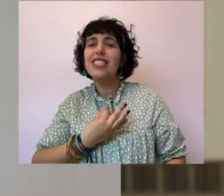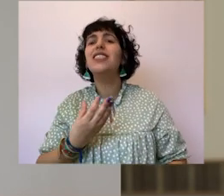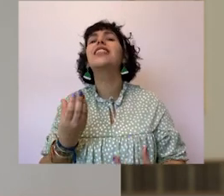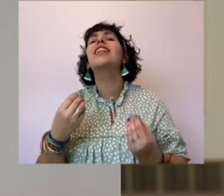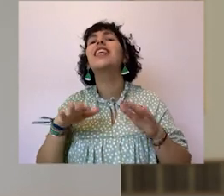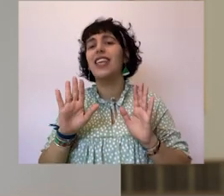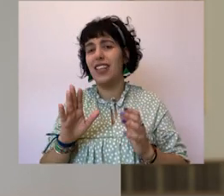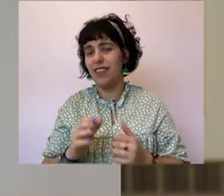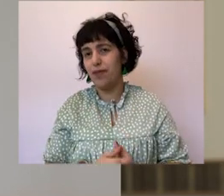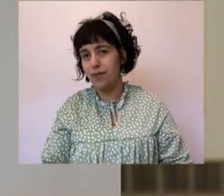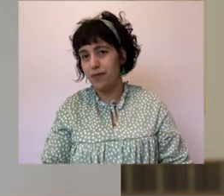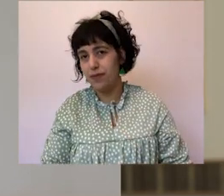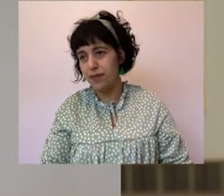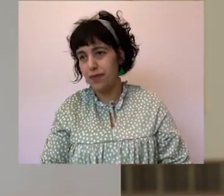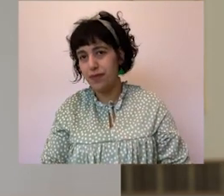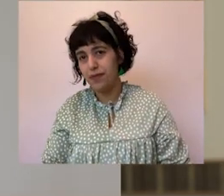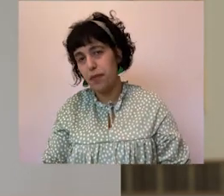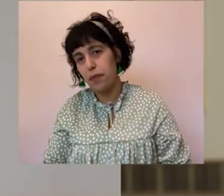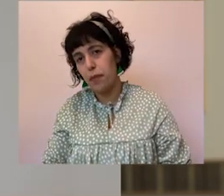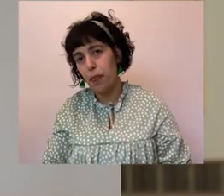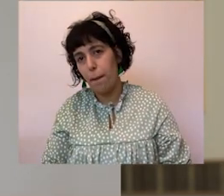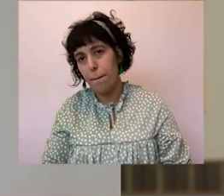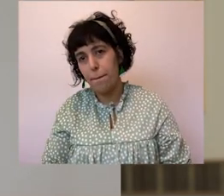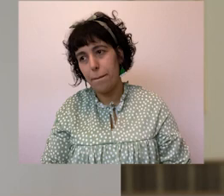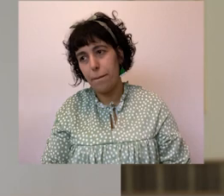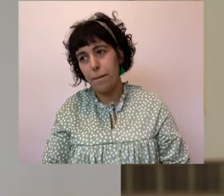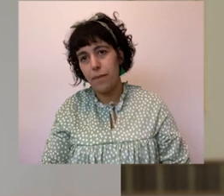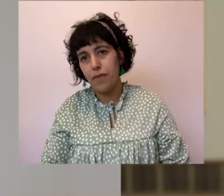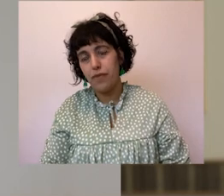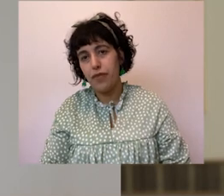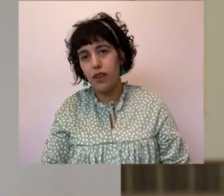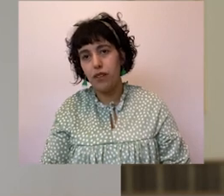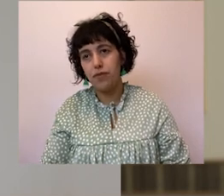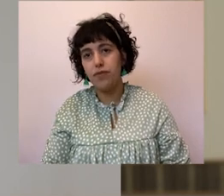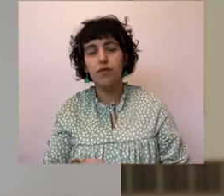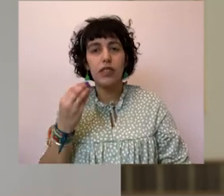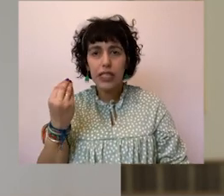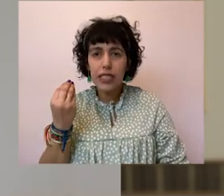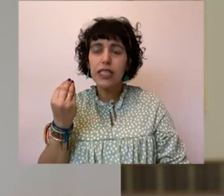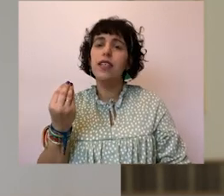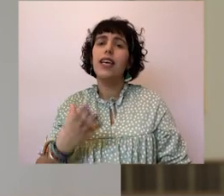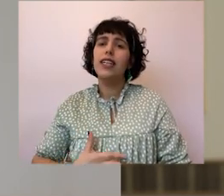It's a great experience, an interesting moment, an interesting feeling It also has a pleasant feeling, and has unpleasant sensations.